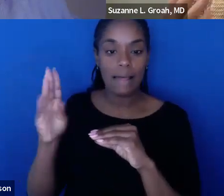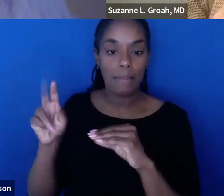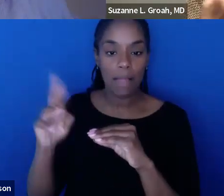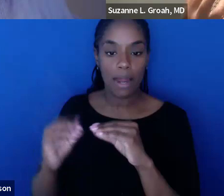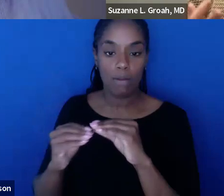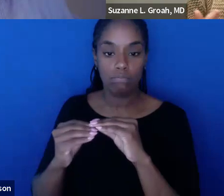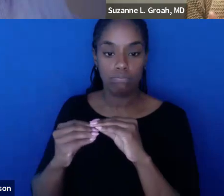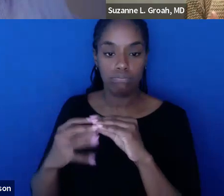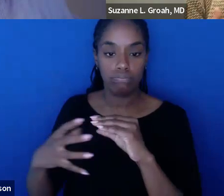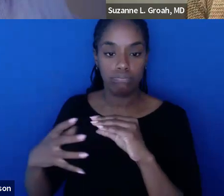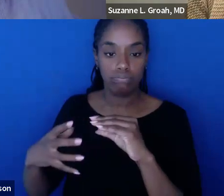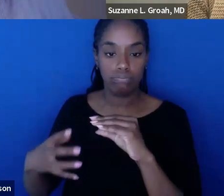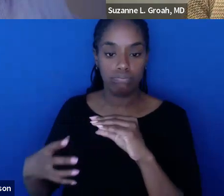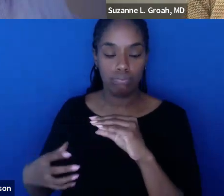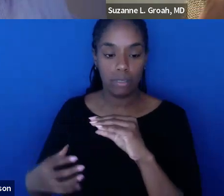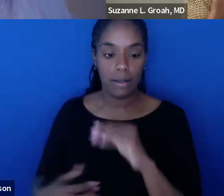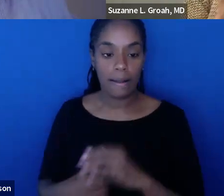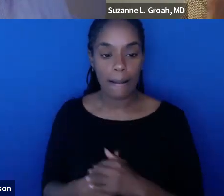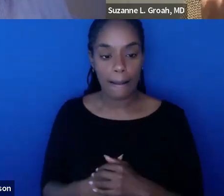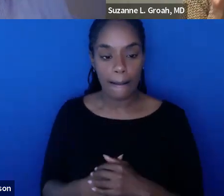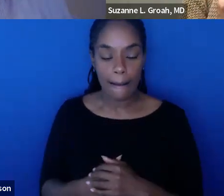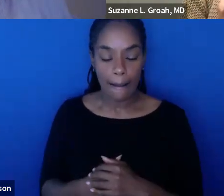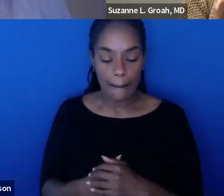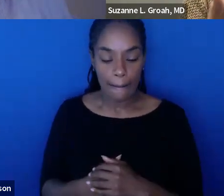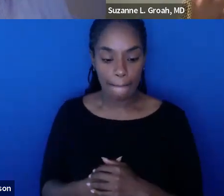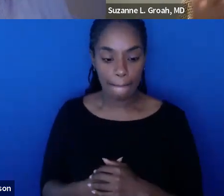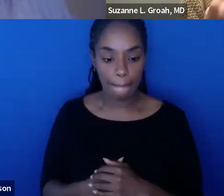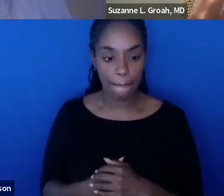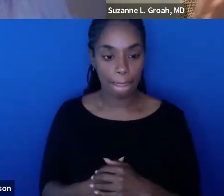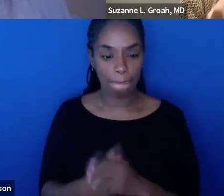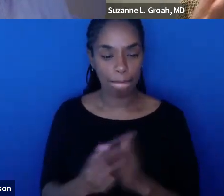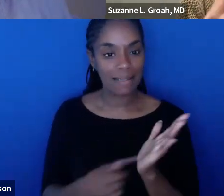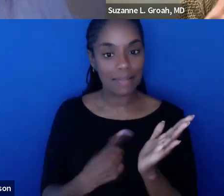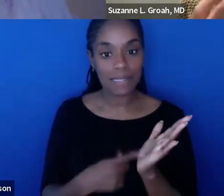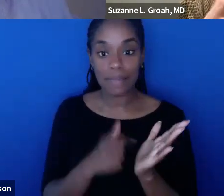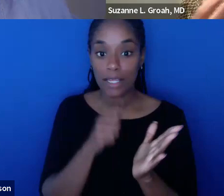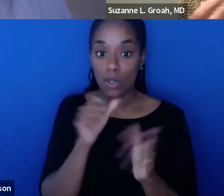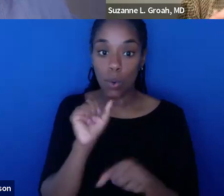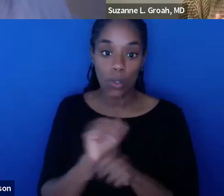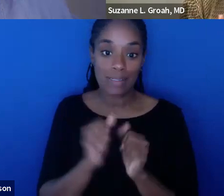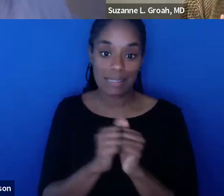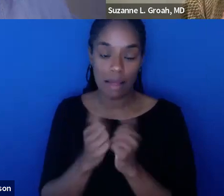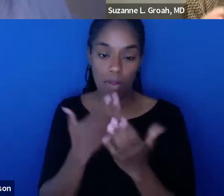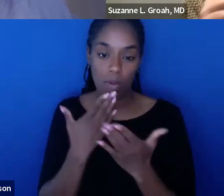Now with neurogenic bladder, sometimes those don't work in combination or in a coordinated way.